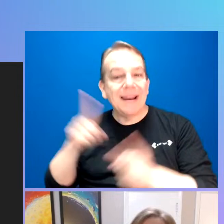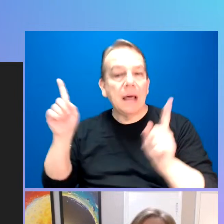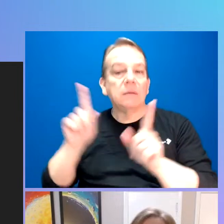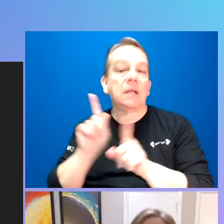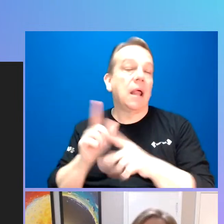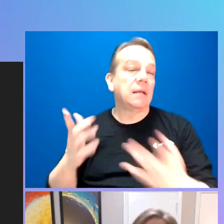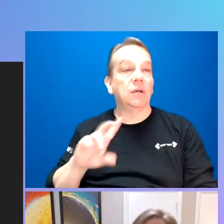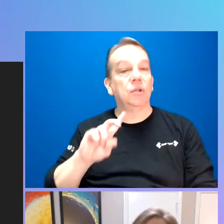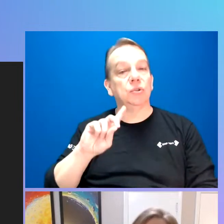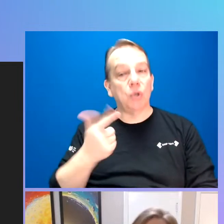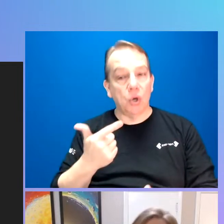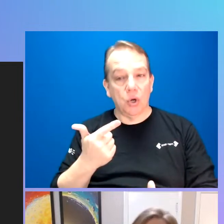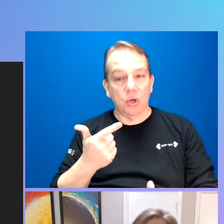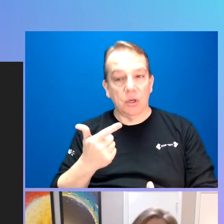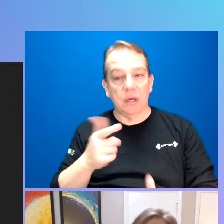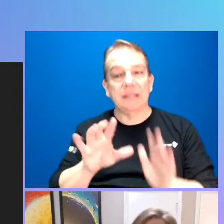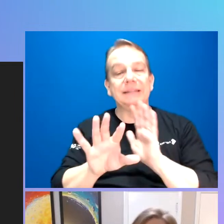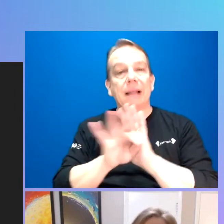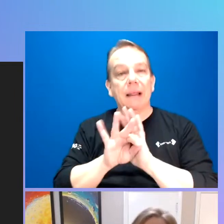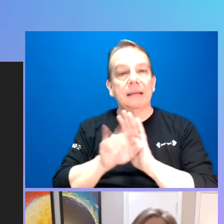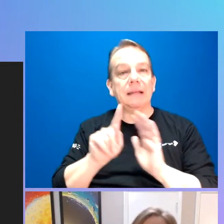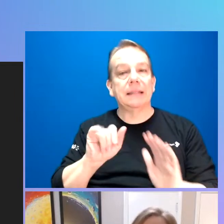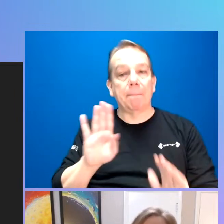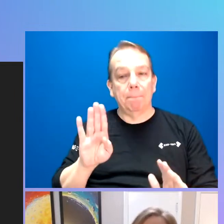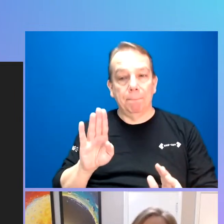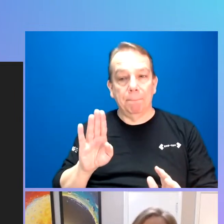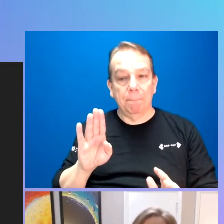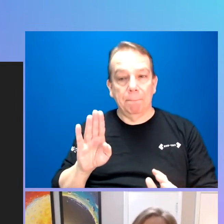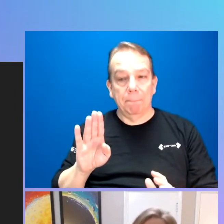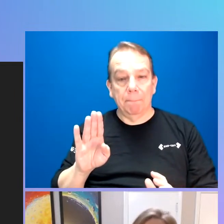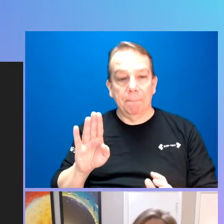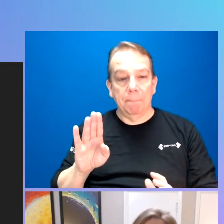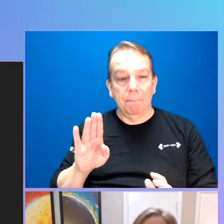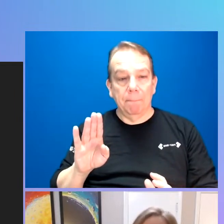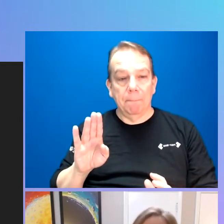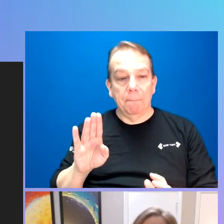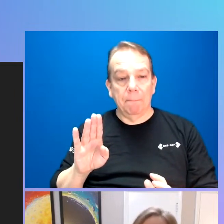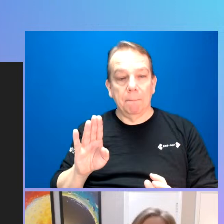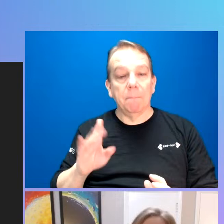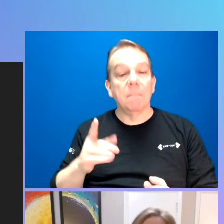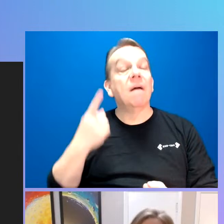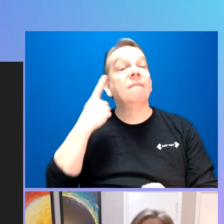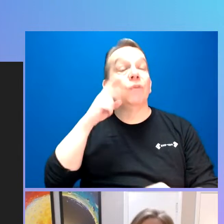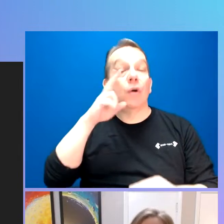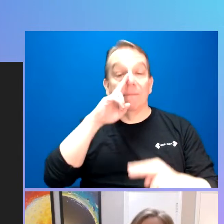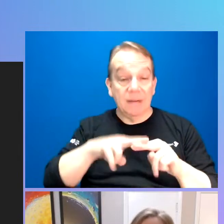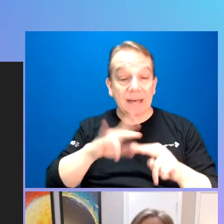Selected tab and just for fun,